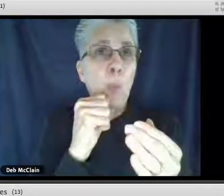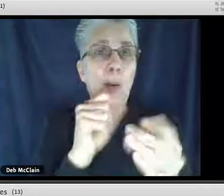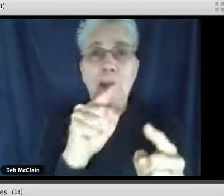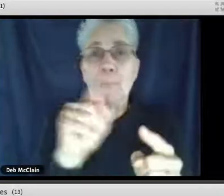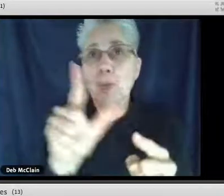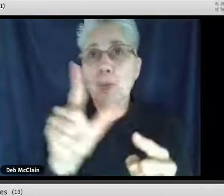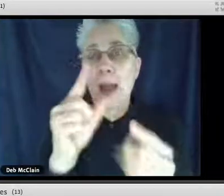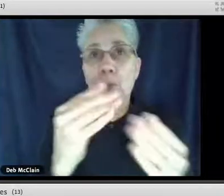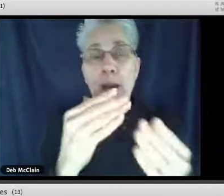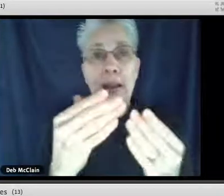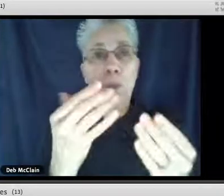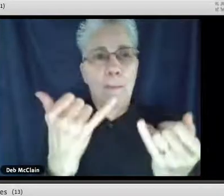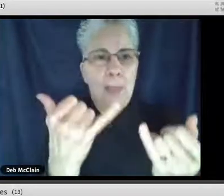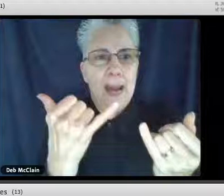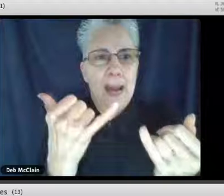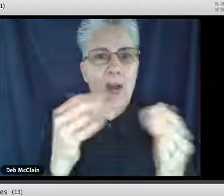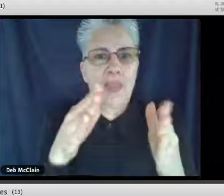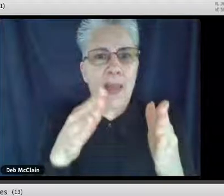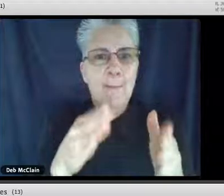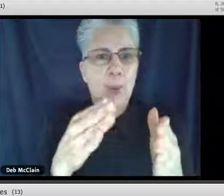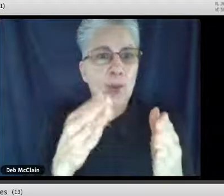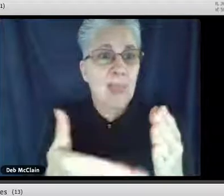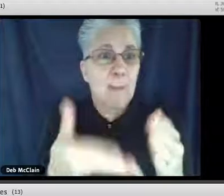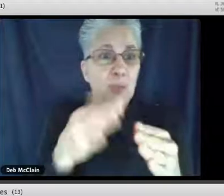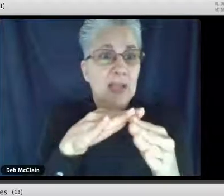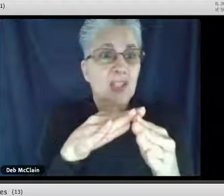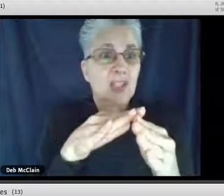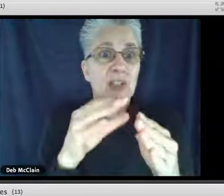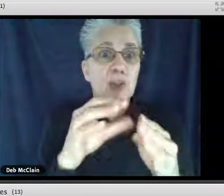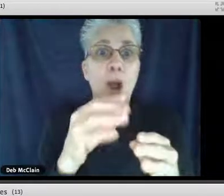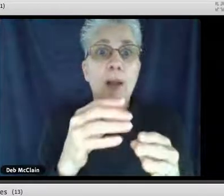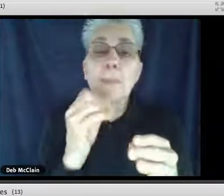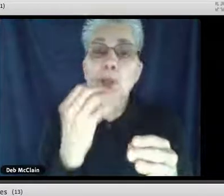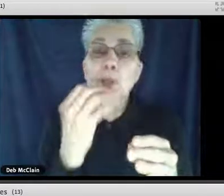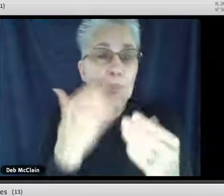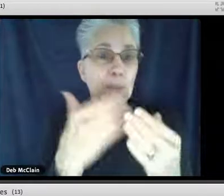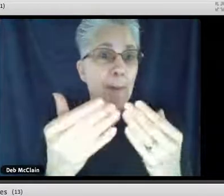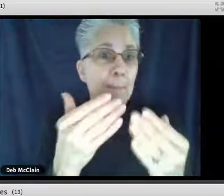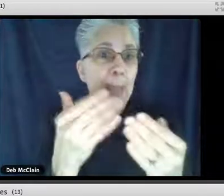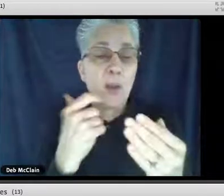and that percentage has just gone up, so it doesn't matter if you are New York Public Library,